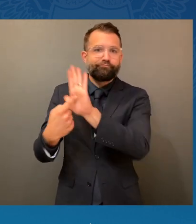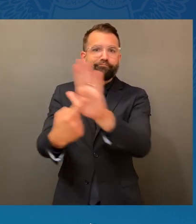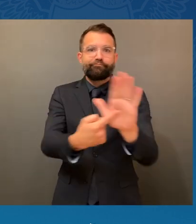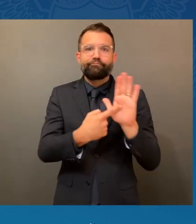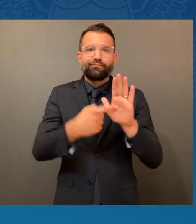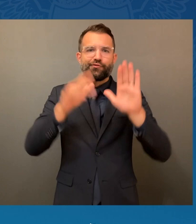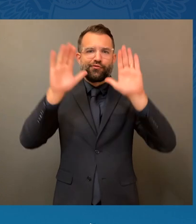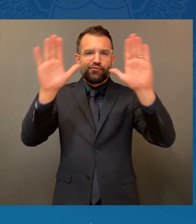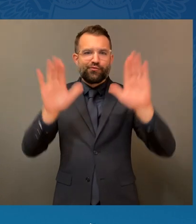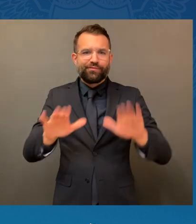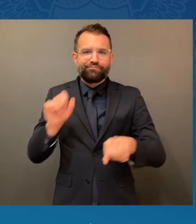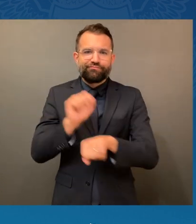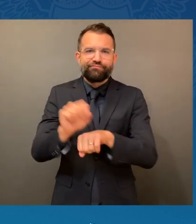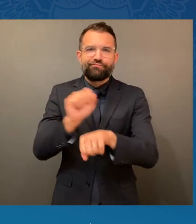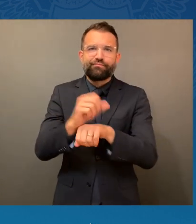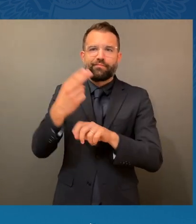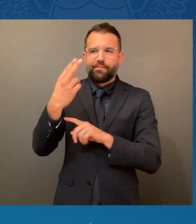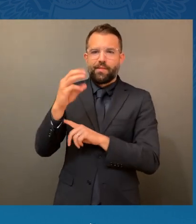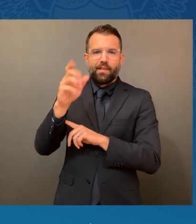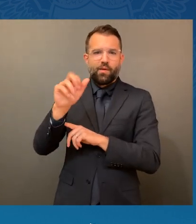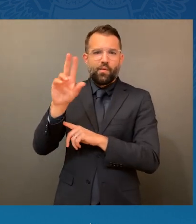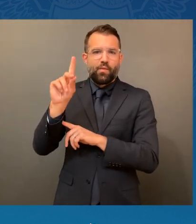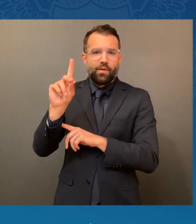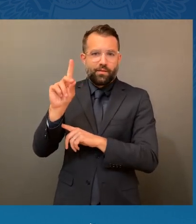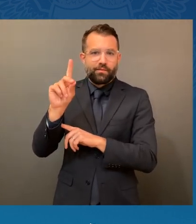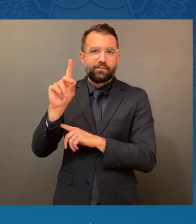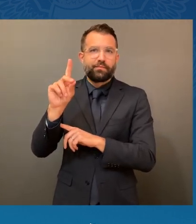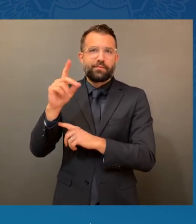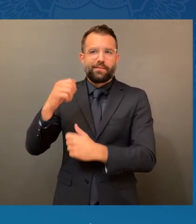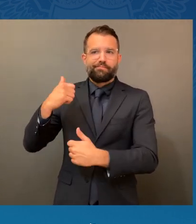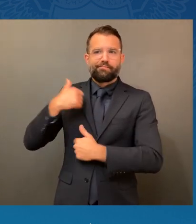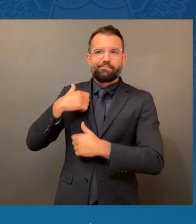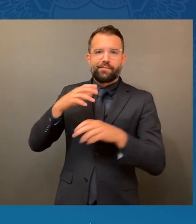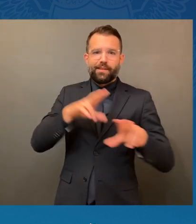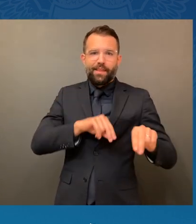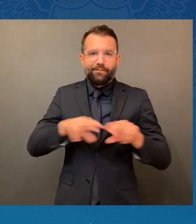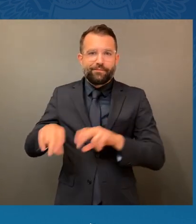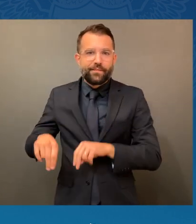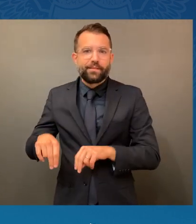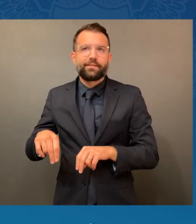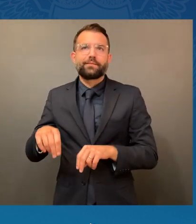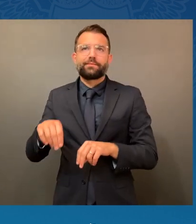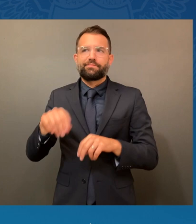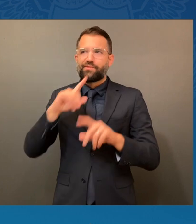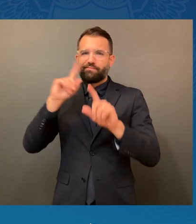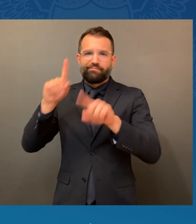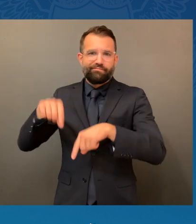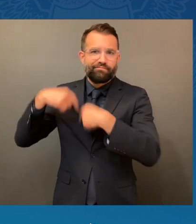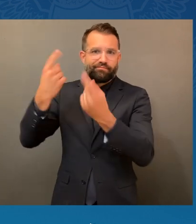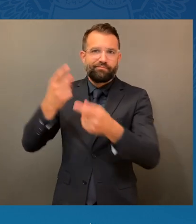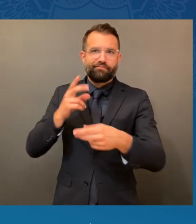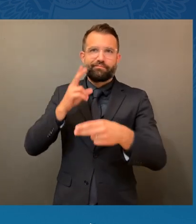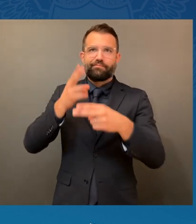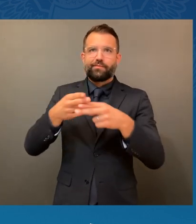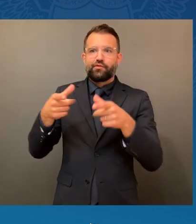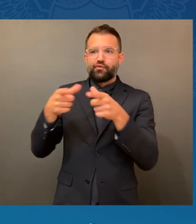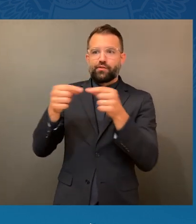since they joined the deployed naval forces of Japan. Since homeport shifting from Naval Base San Diego last year.